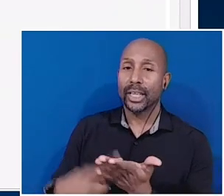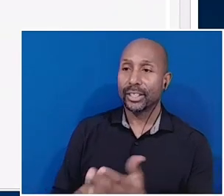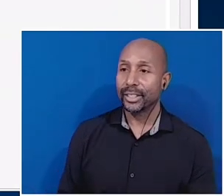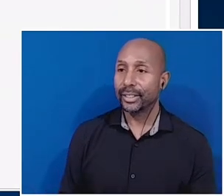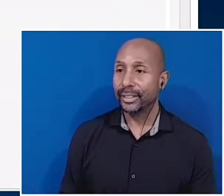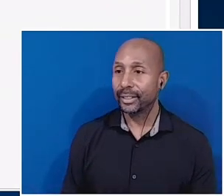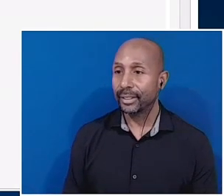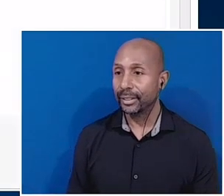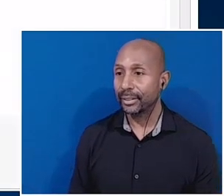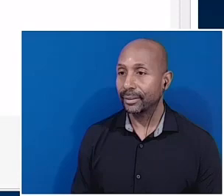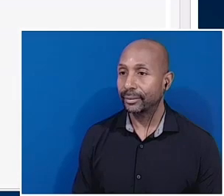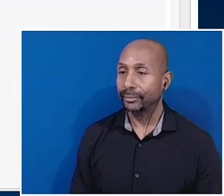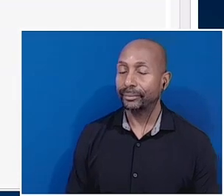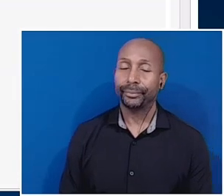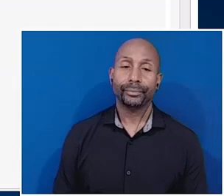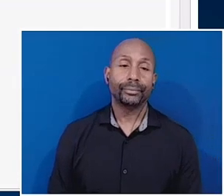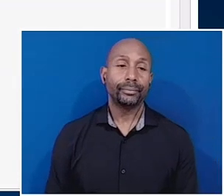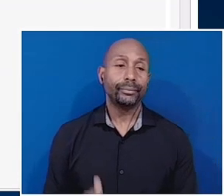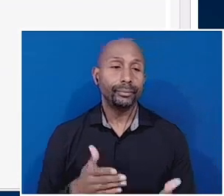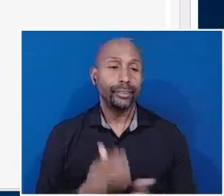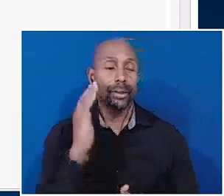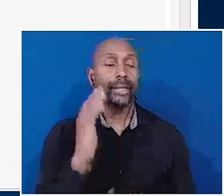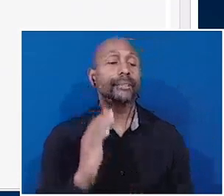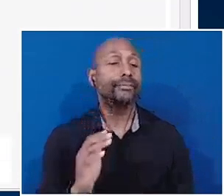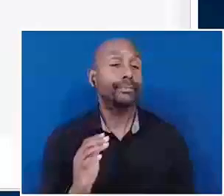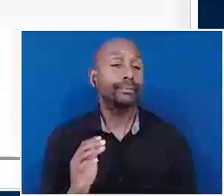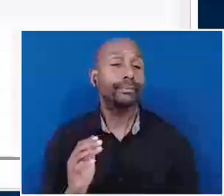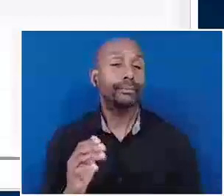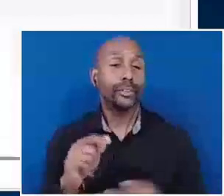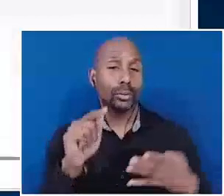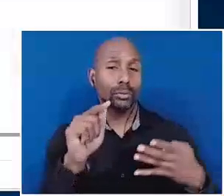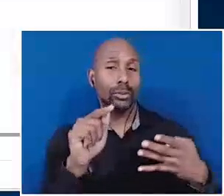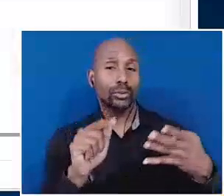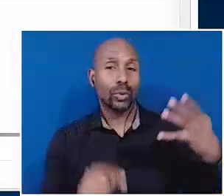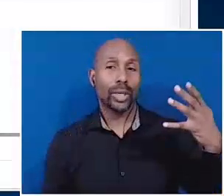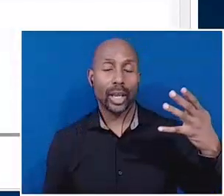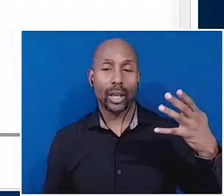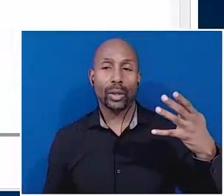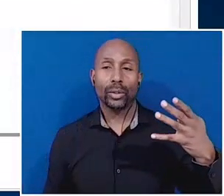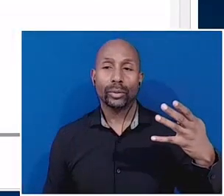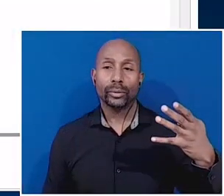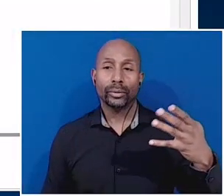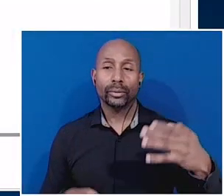Alright. If we will scan down to the bottom of page 26.